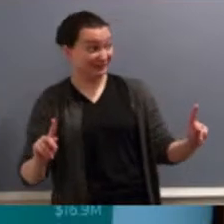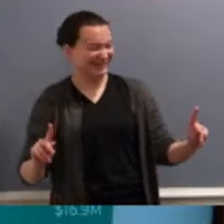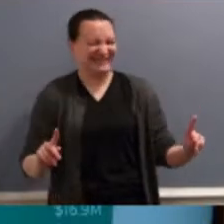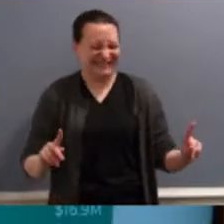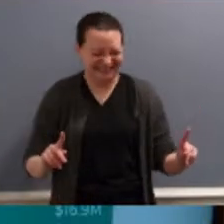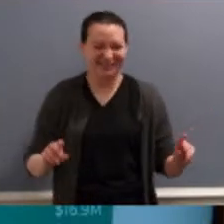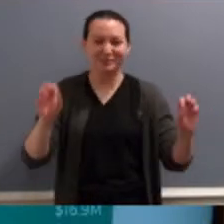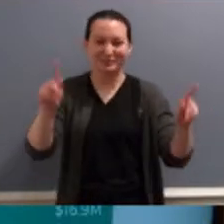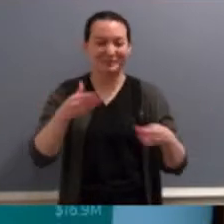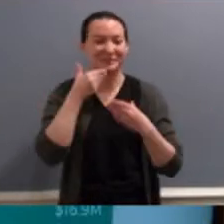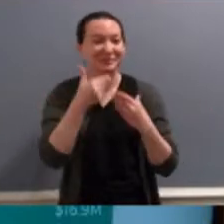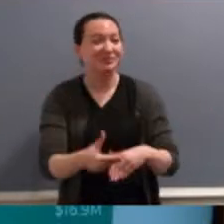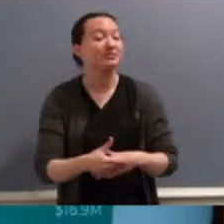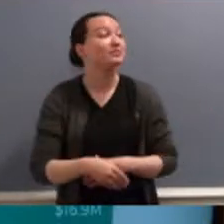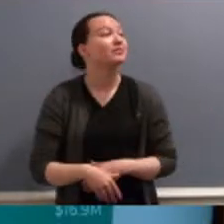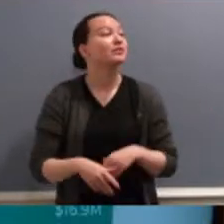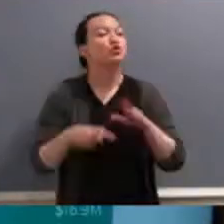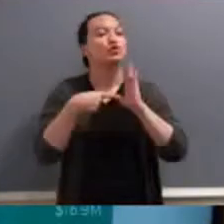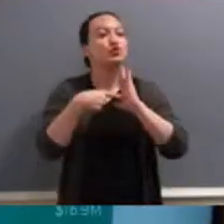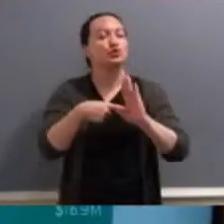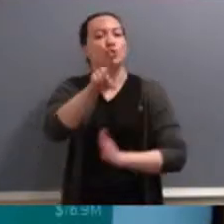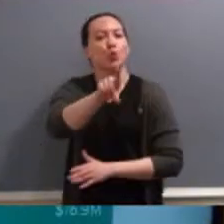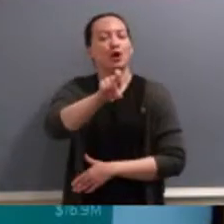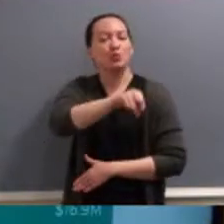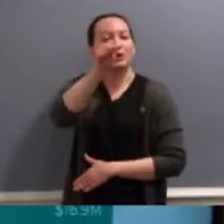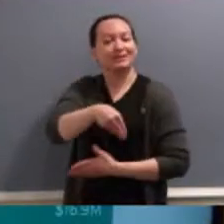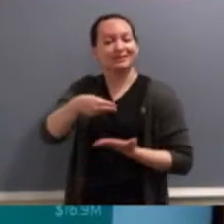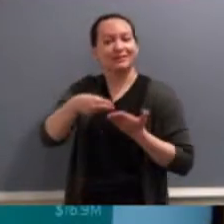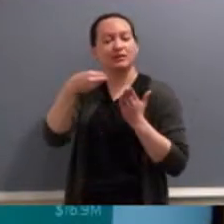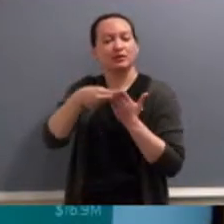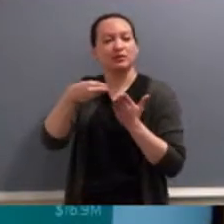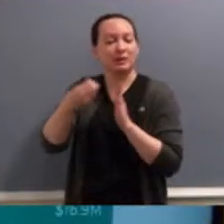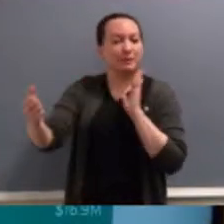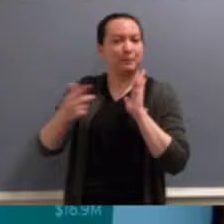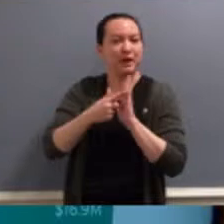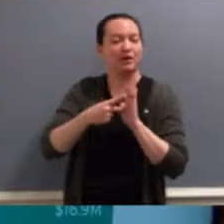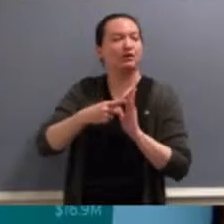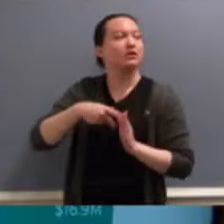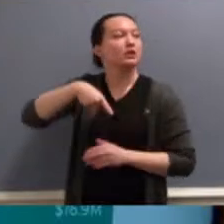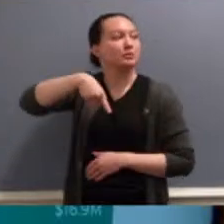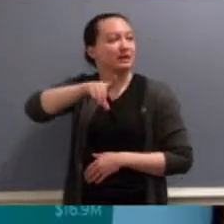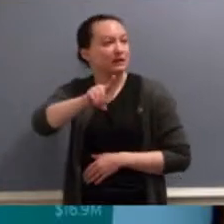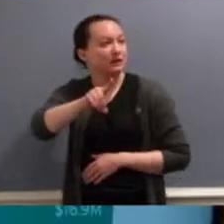thank you reflects a 100 percent reimbursement from the public defender from the state for our